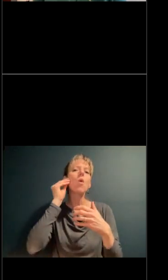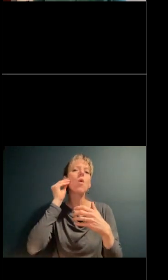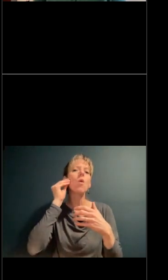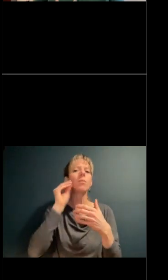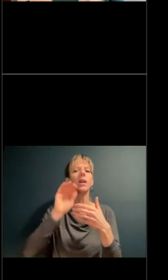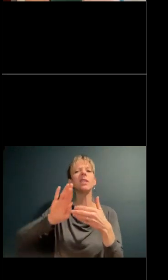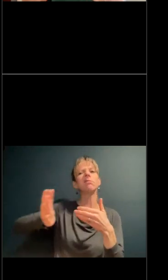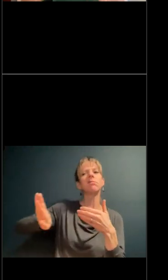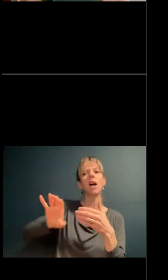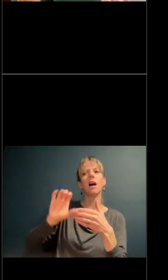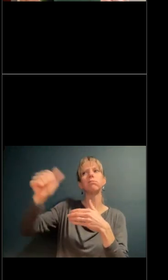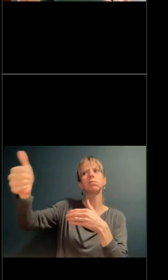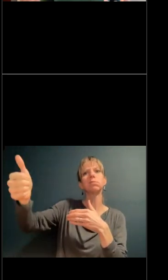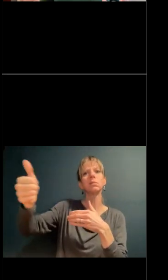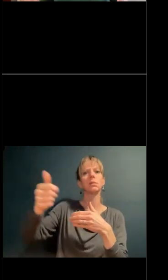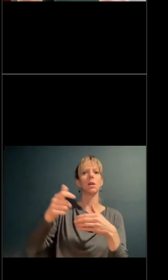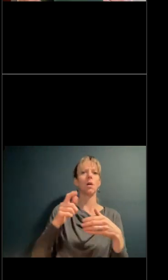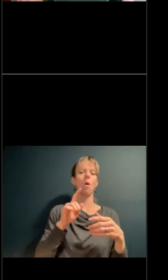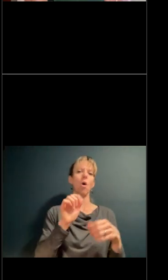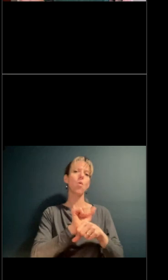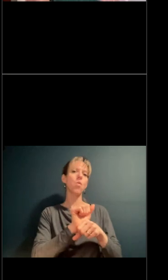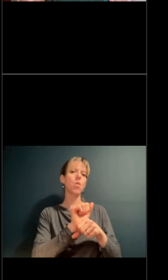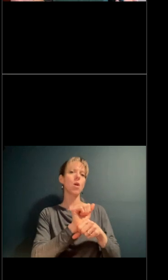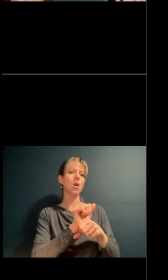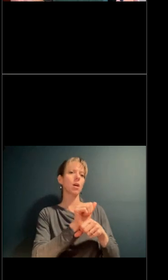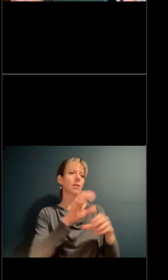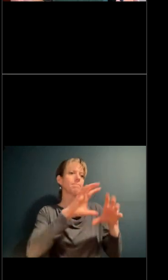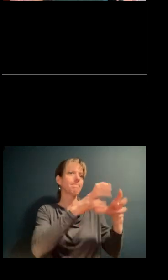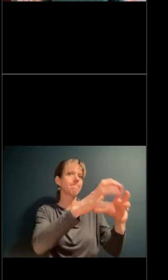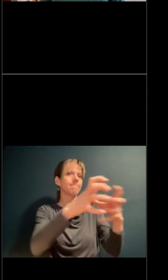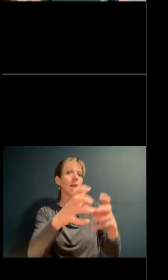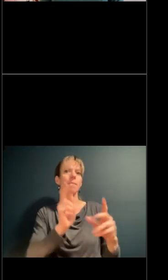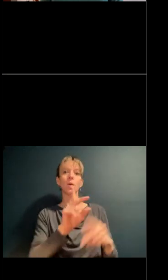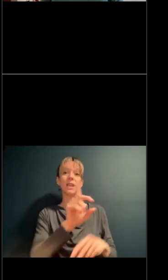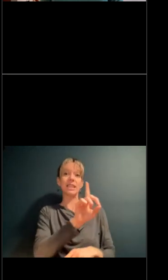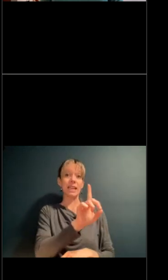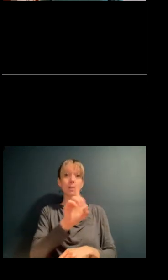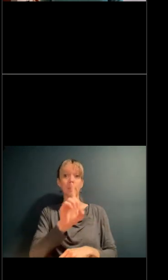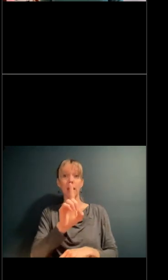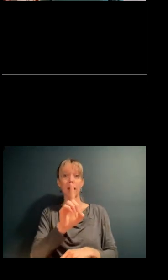Or even enclaves, where people with developmental disabilities were near but not